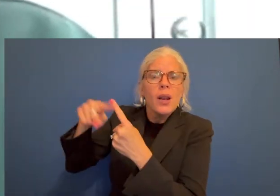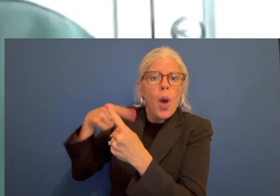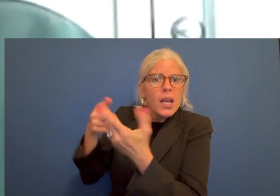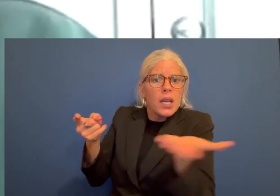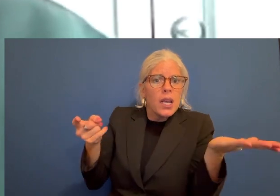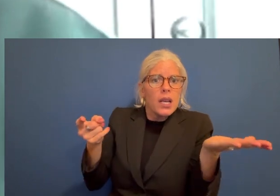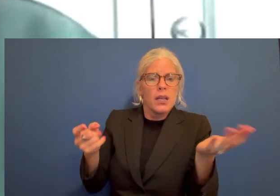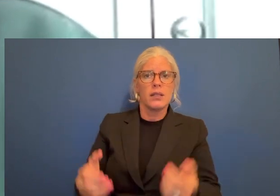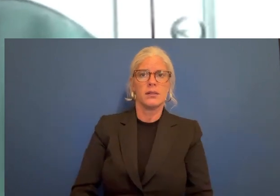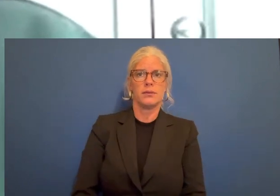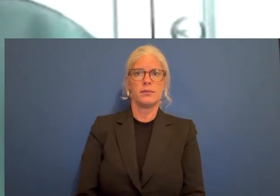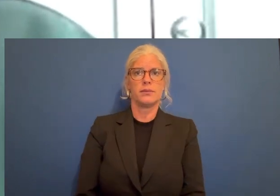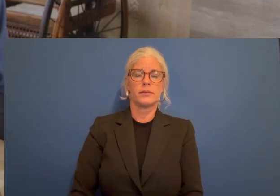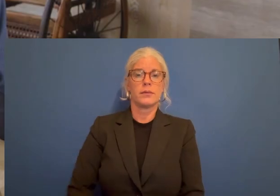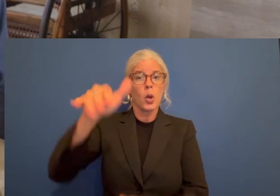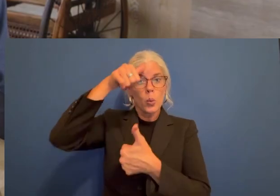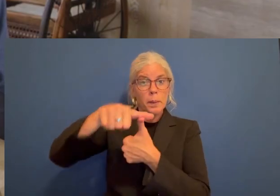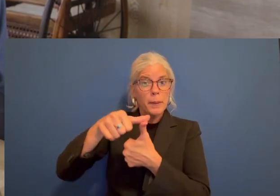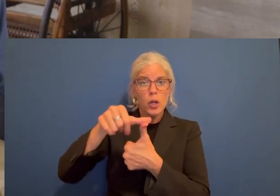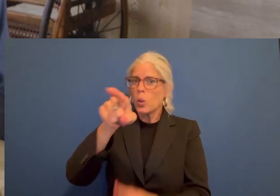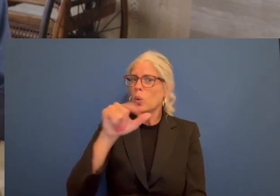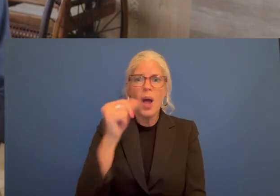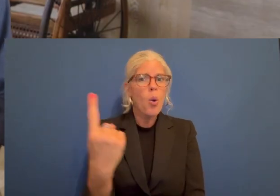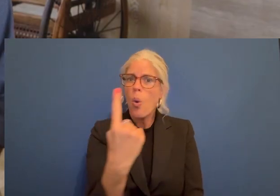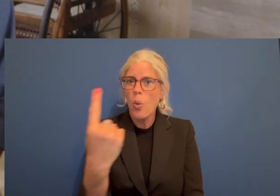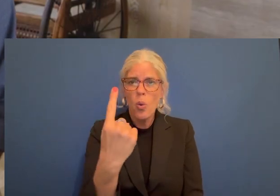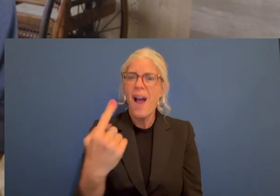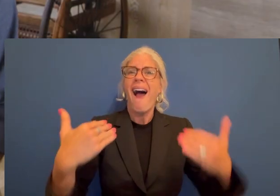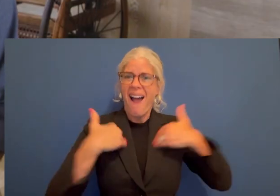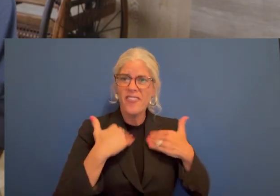And if not now, when? Remember, you are not alone.